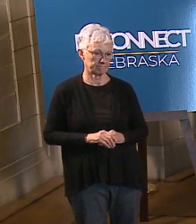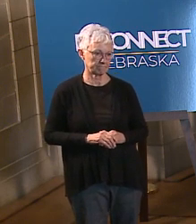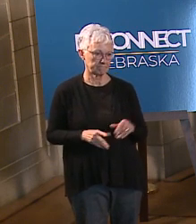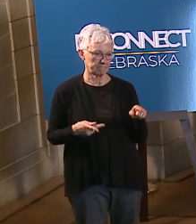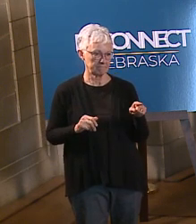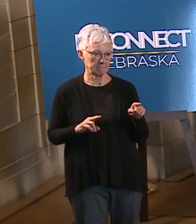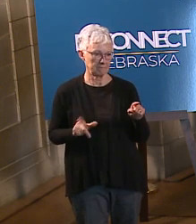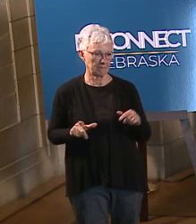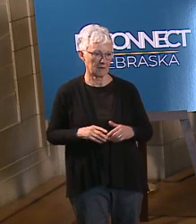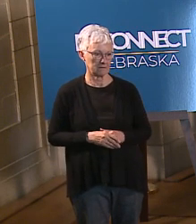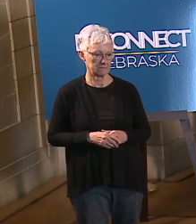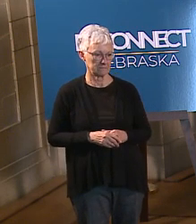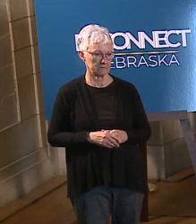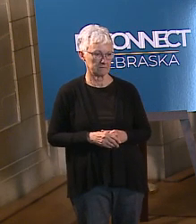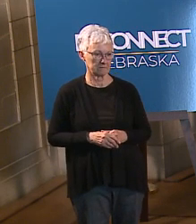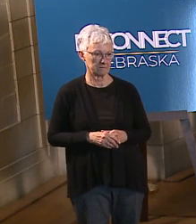CONSIDERATION OVER THE NEXT